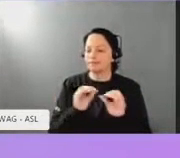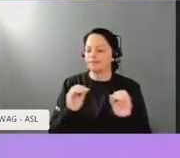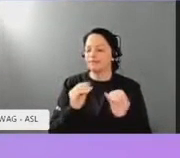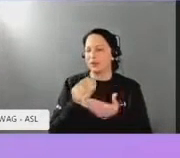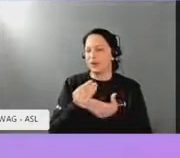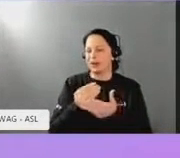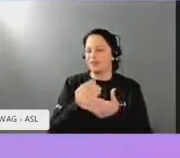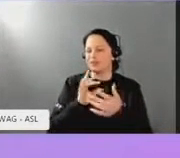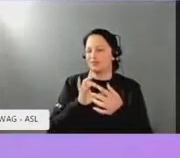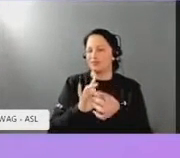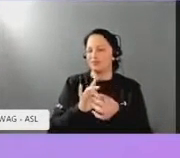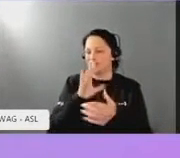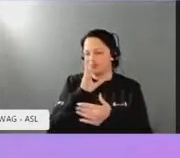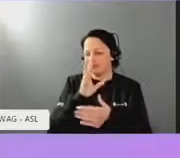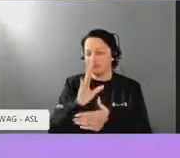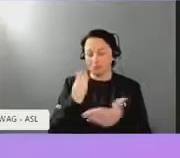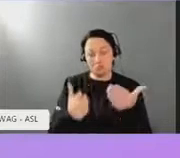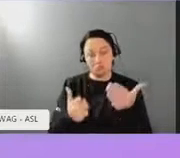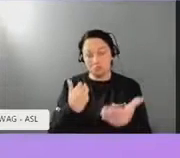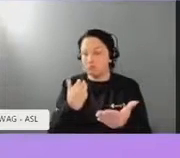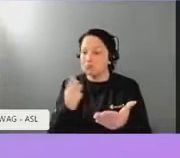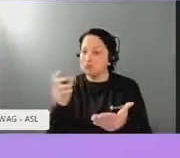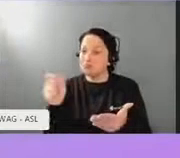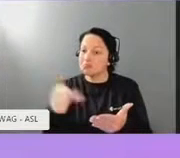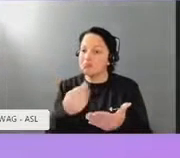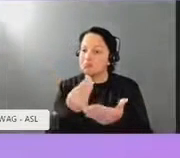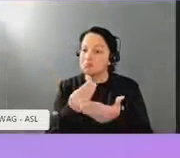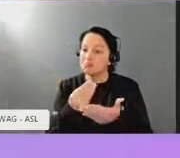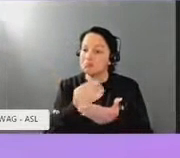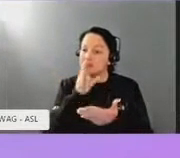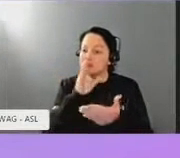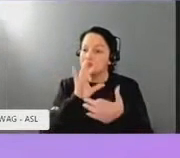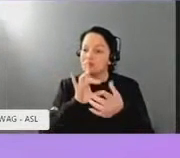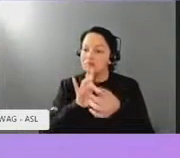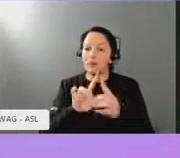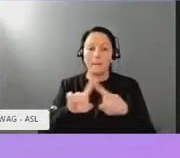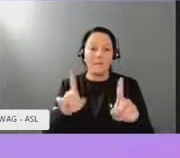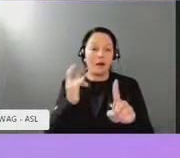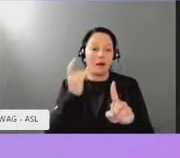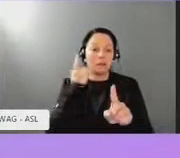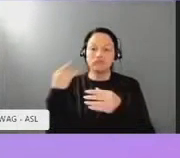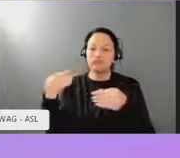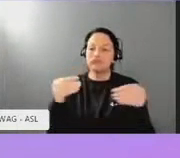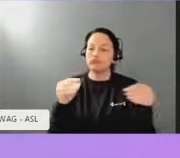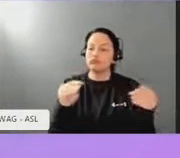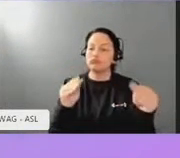Sometimes it's free. If it's just a follower on Twitter, there is not money to that directly.